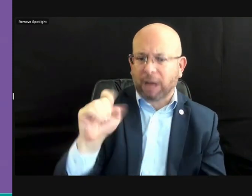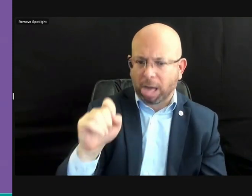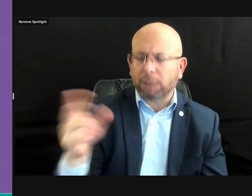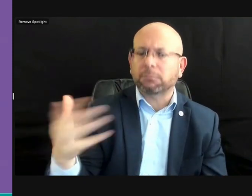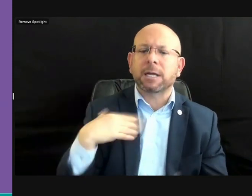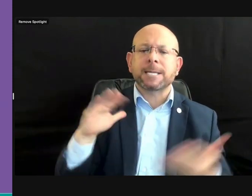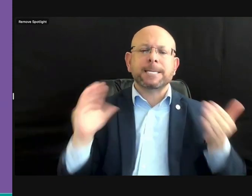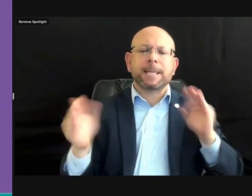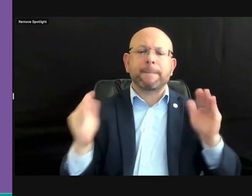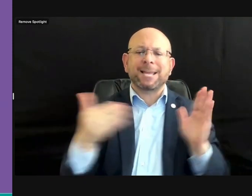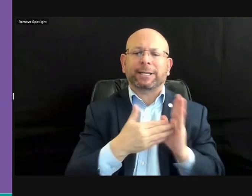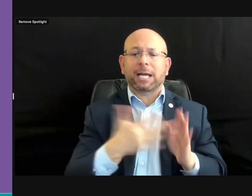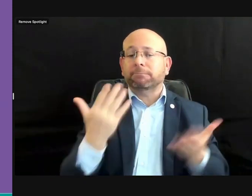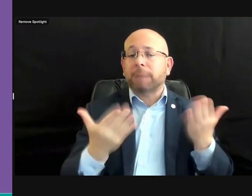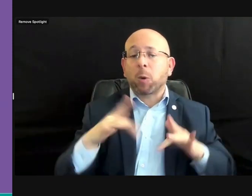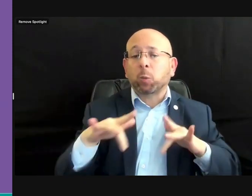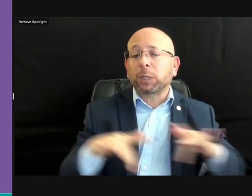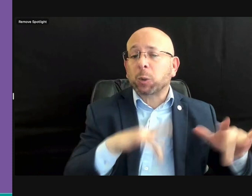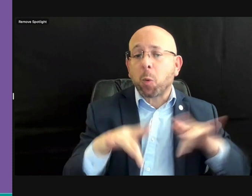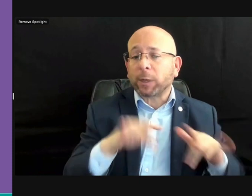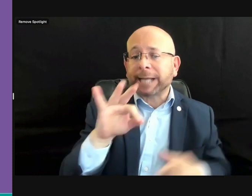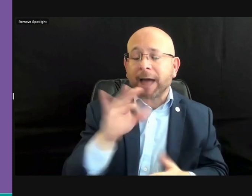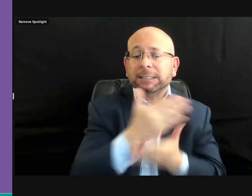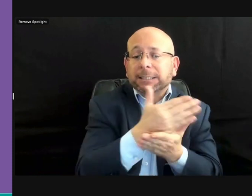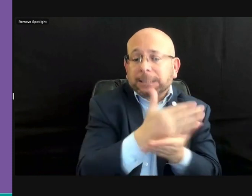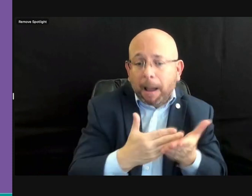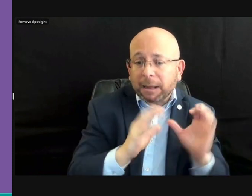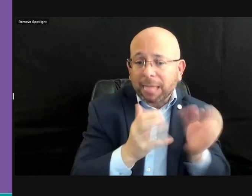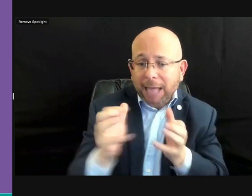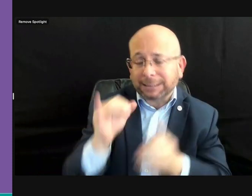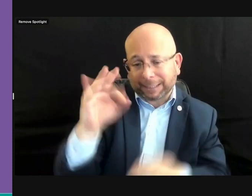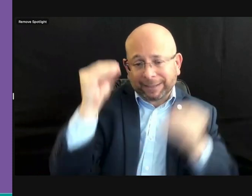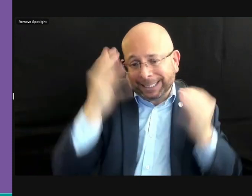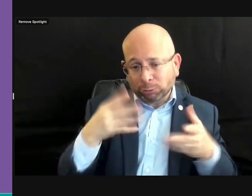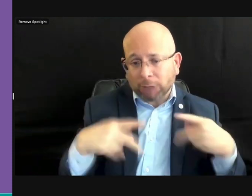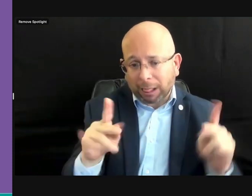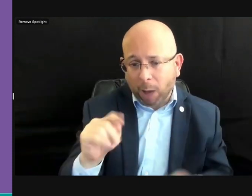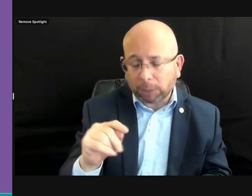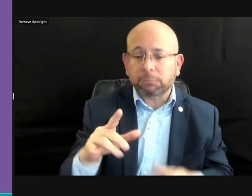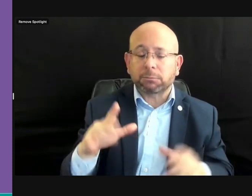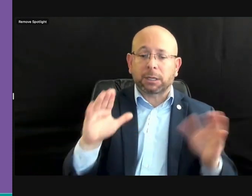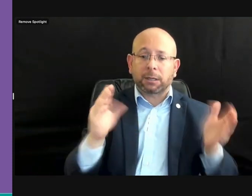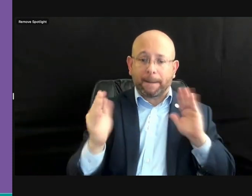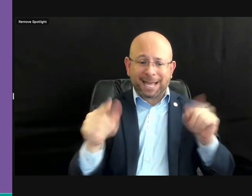so that you can compare it against the original recording of certain classes, as the teacher allows,